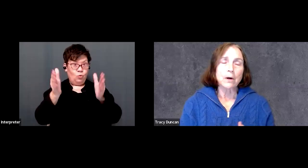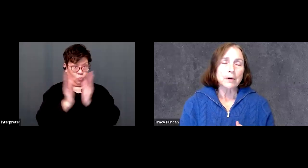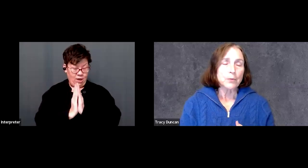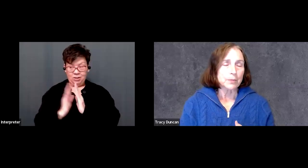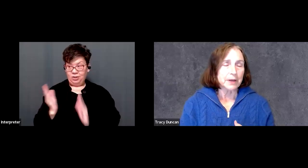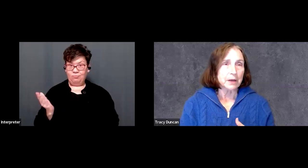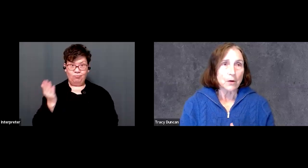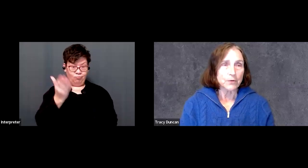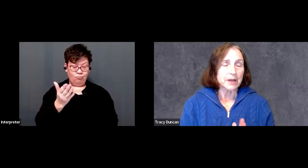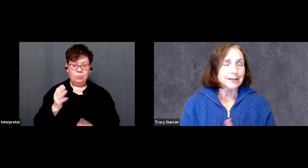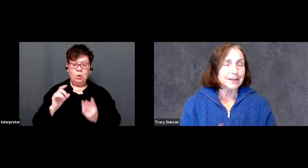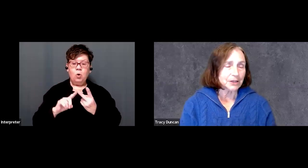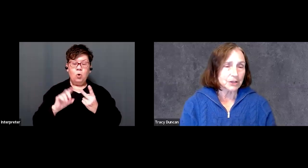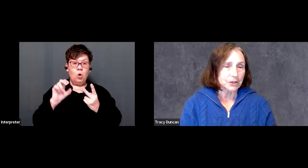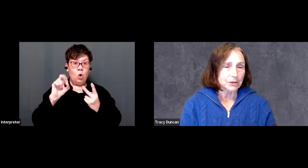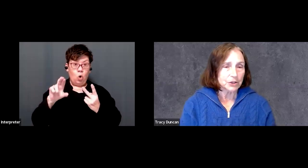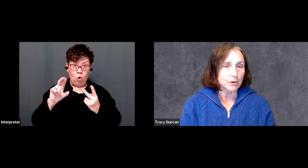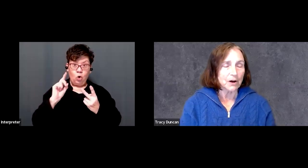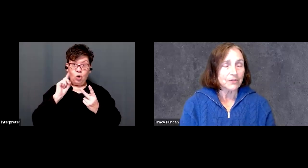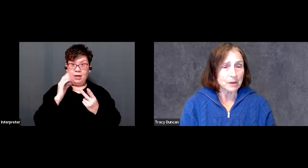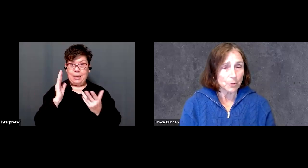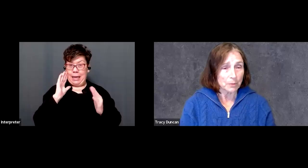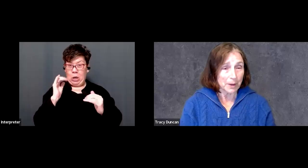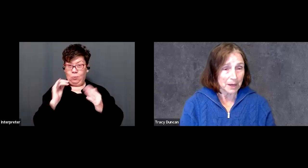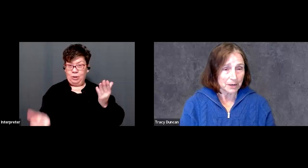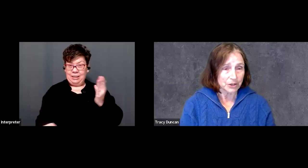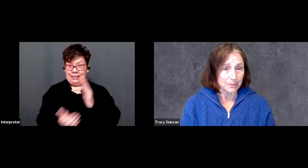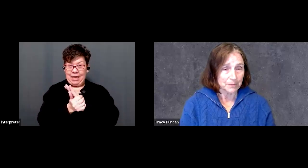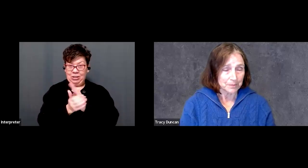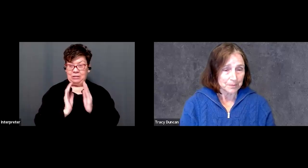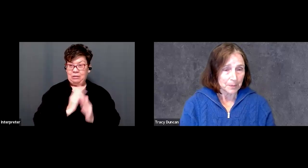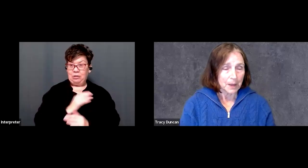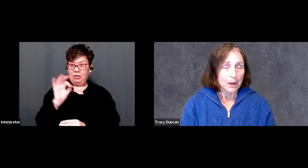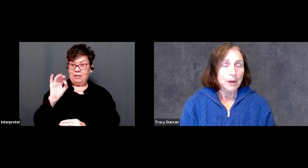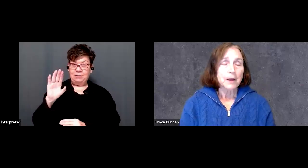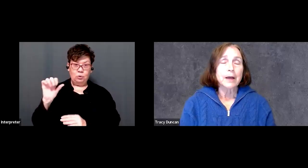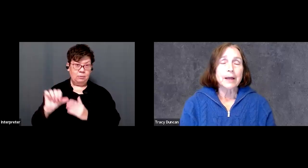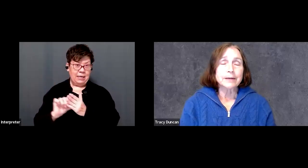or will be hopefully attached to our Facebook page,